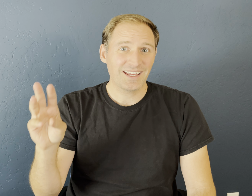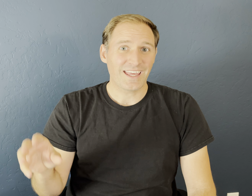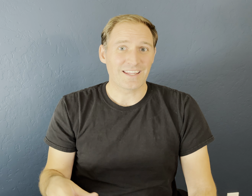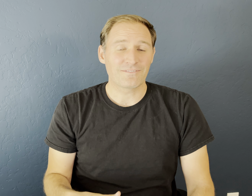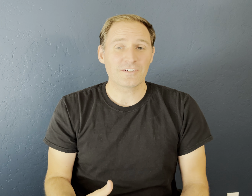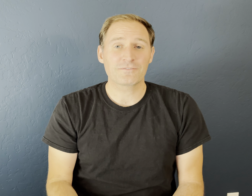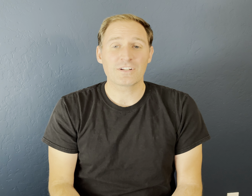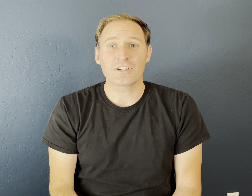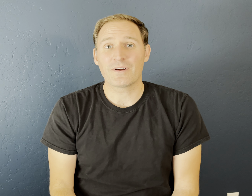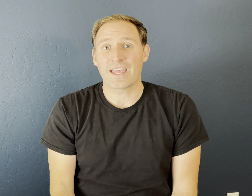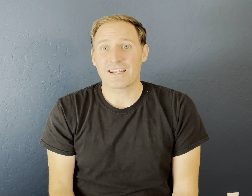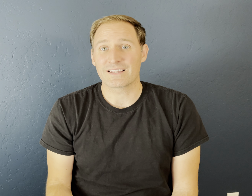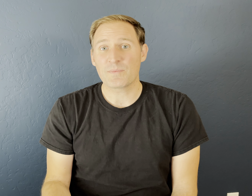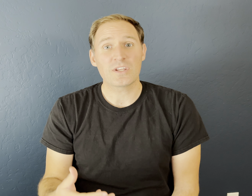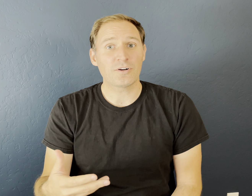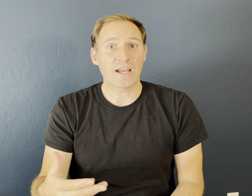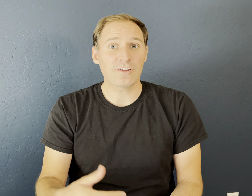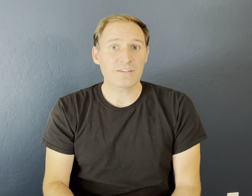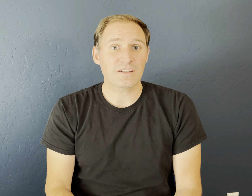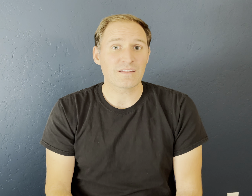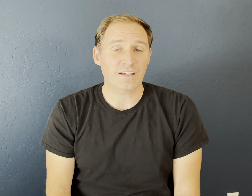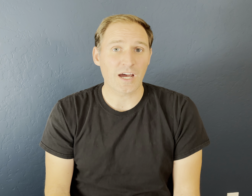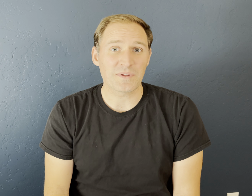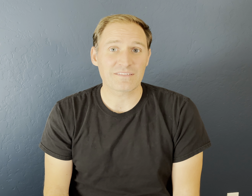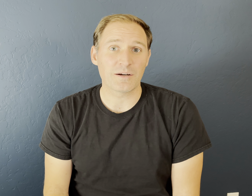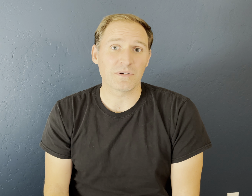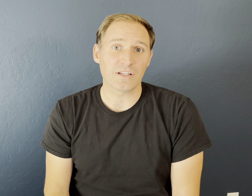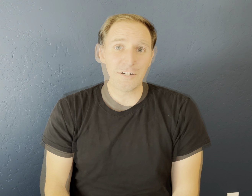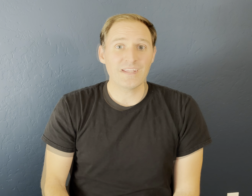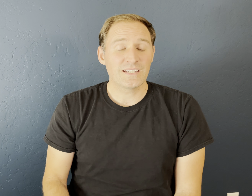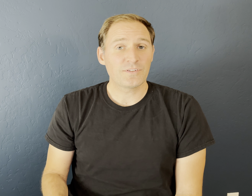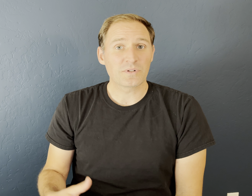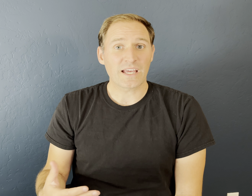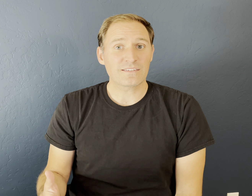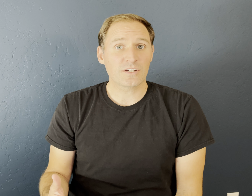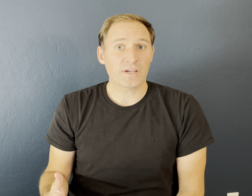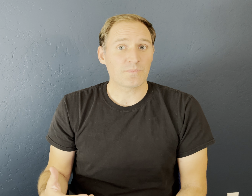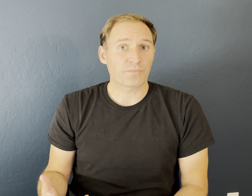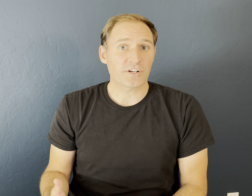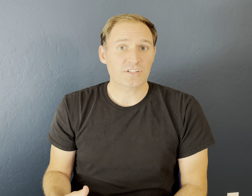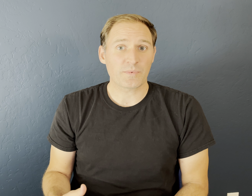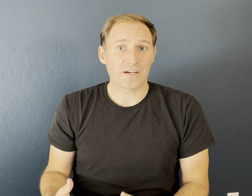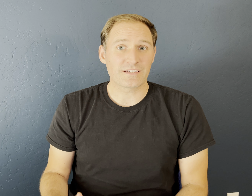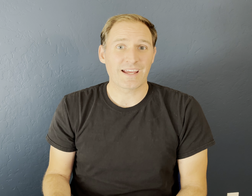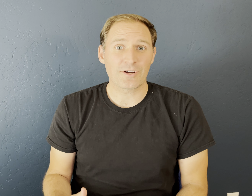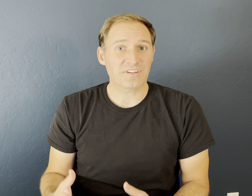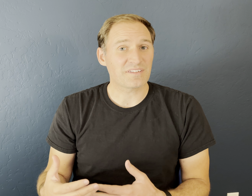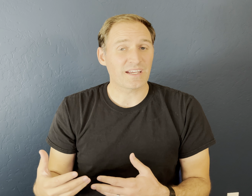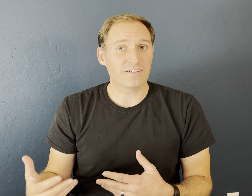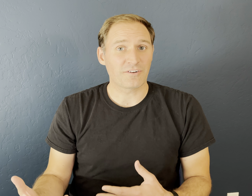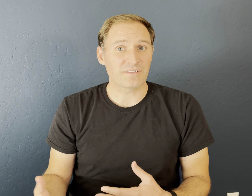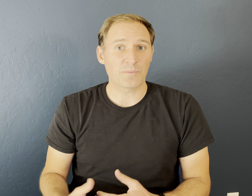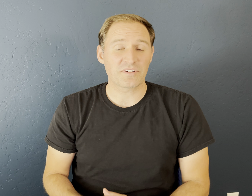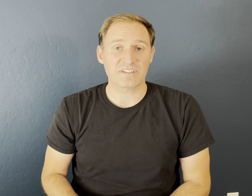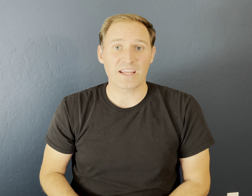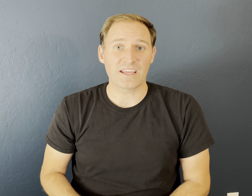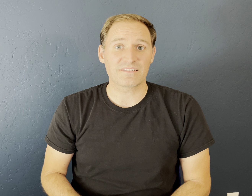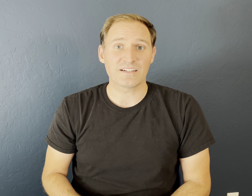And feel free to go ahead and let me know how you did in the comments down below, and if you would like to go ahead and brush up on how to sign your numbers in ASL